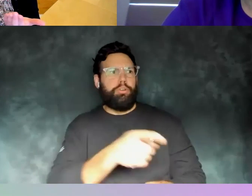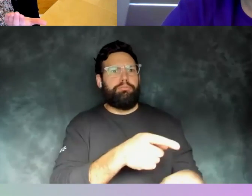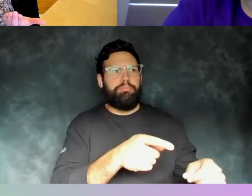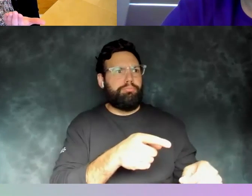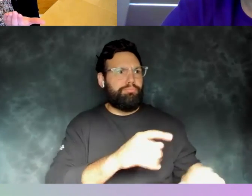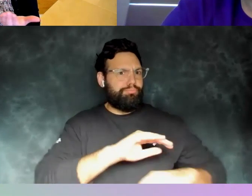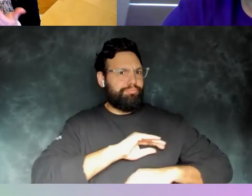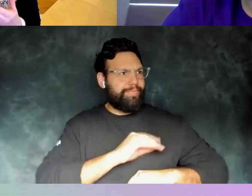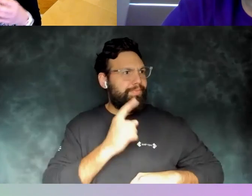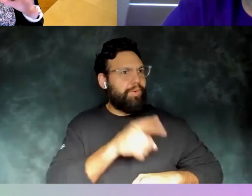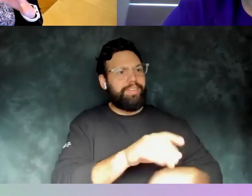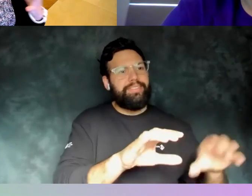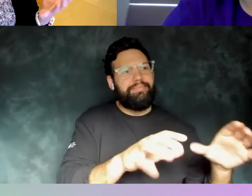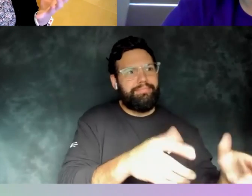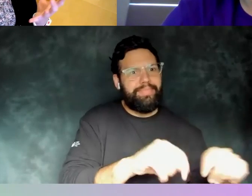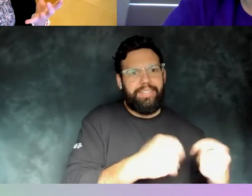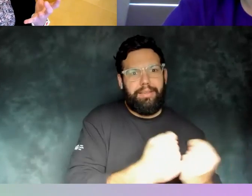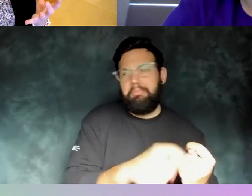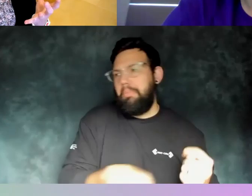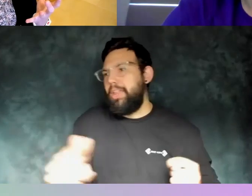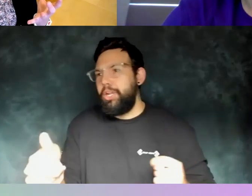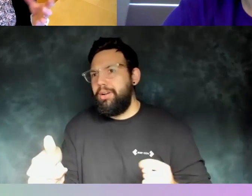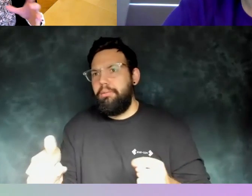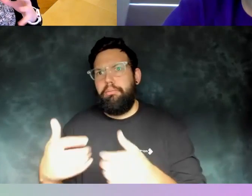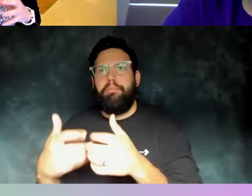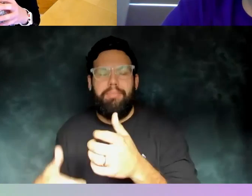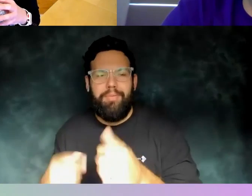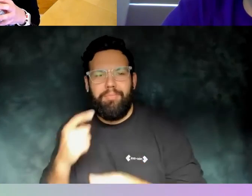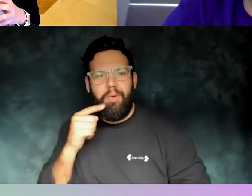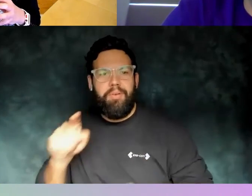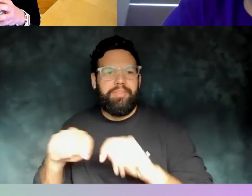person, I made a lot of mistakes as a developer. I